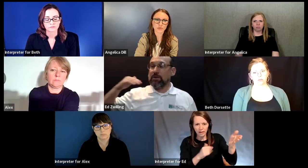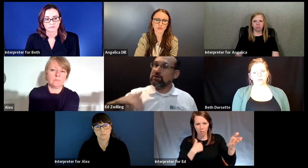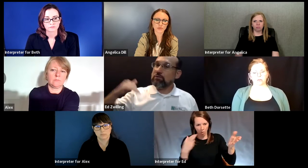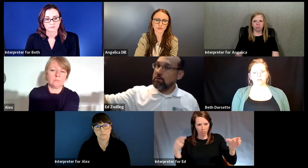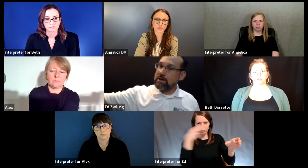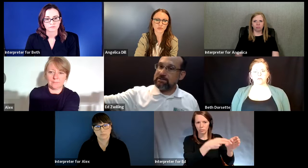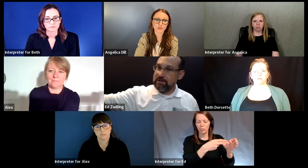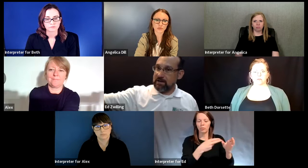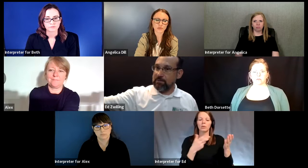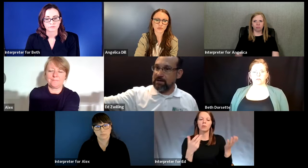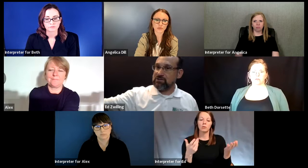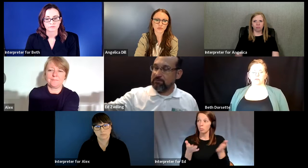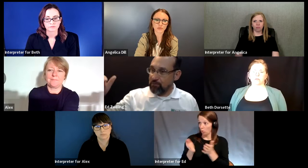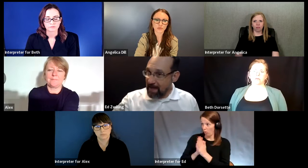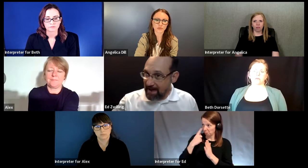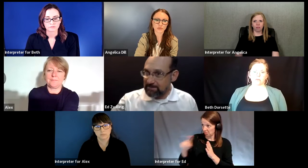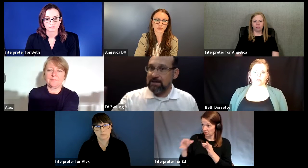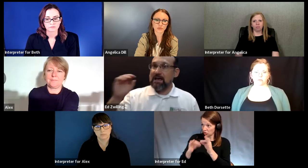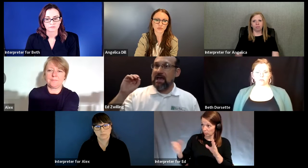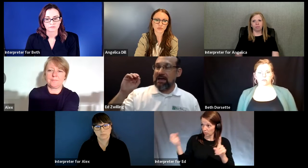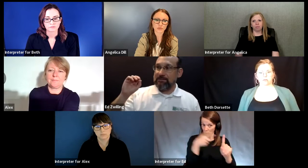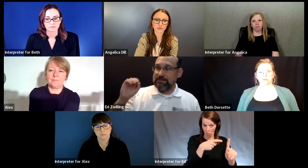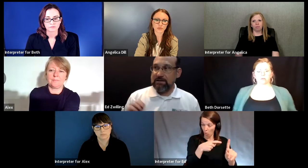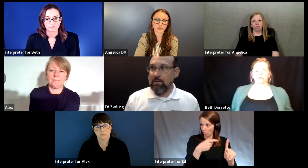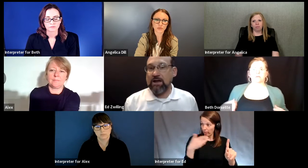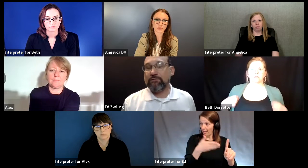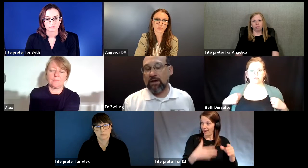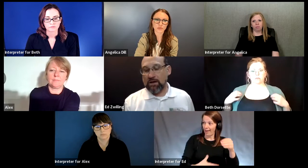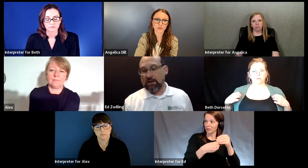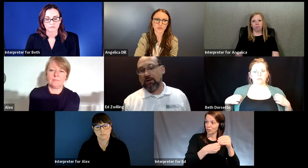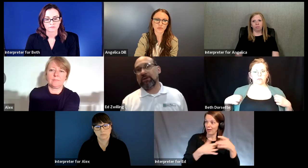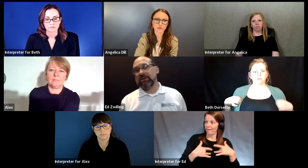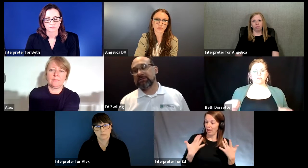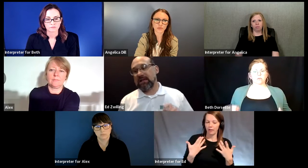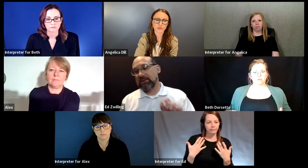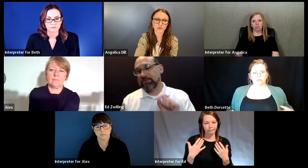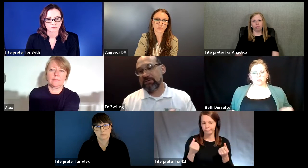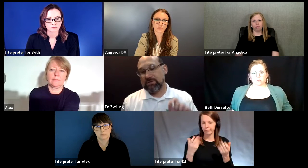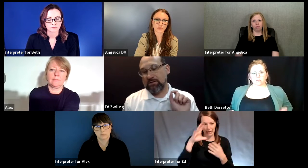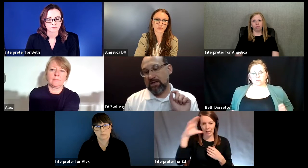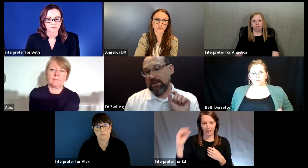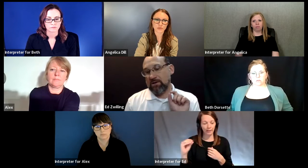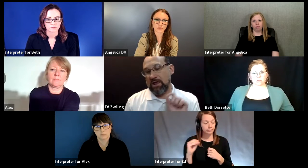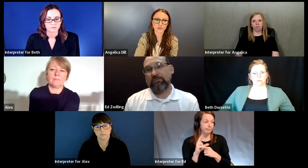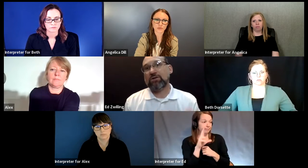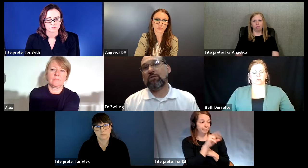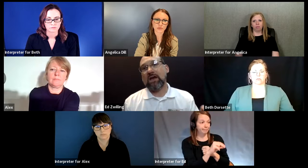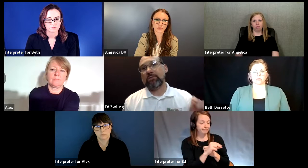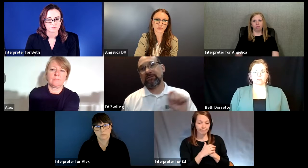And so then you request an accommodation for that. And I've seen a lot of companies take the position that they don't have to do that because